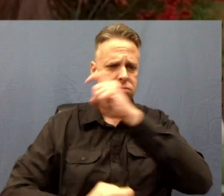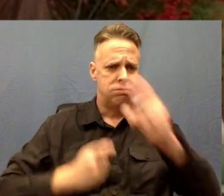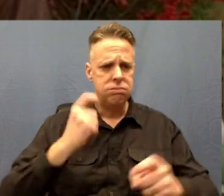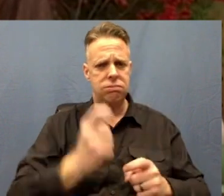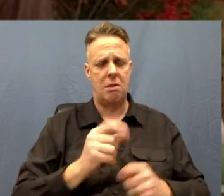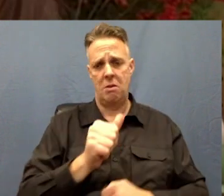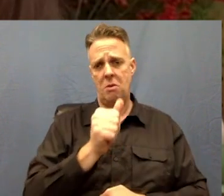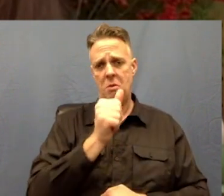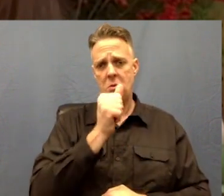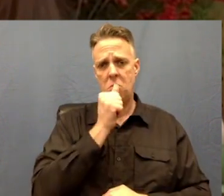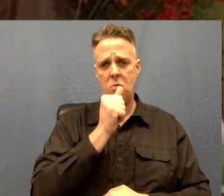AND PRIVATE PHILANTHROPY IS INCREDIBLE, AND I'M SO GRATEFUL